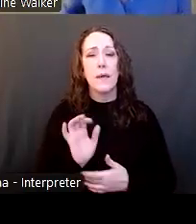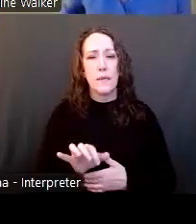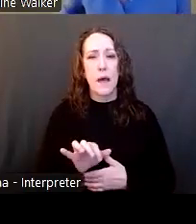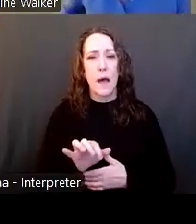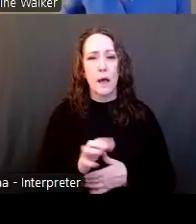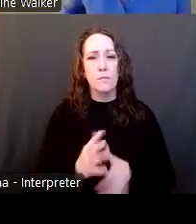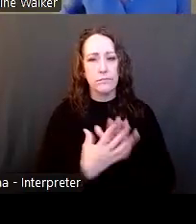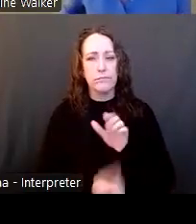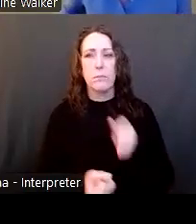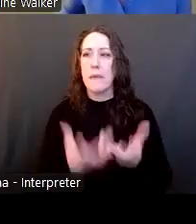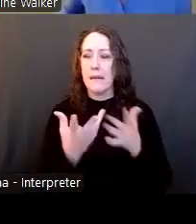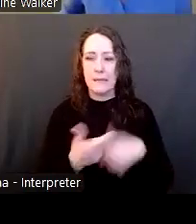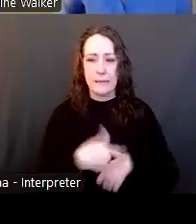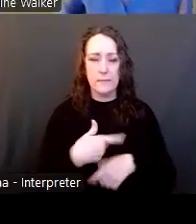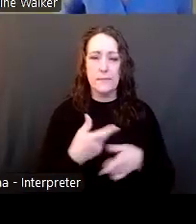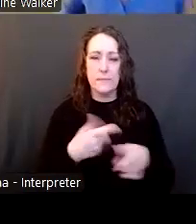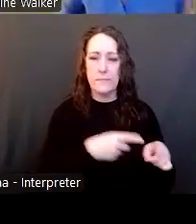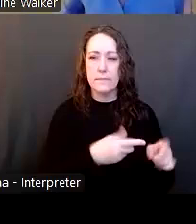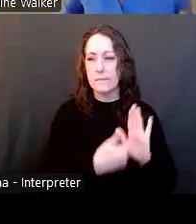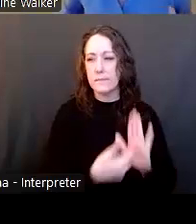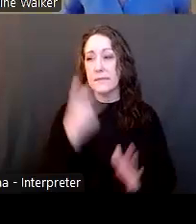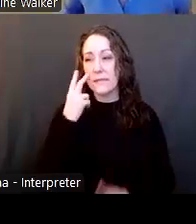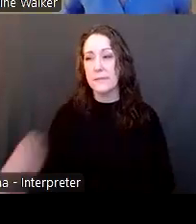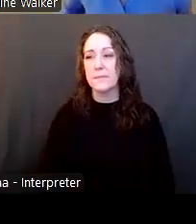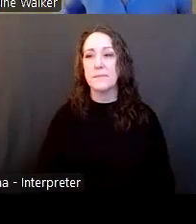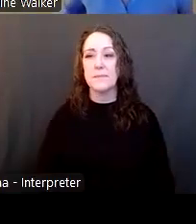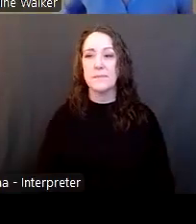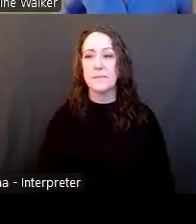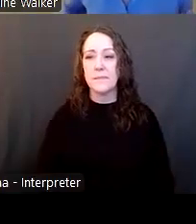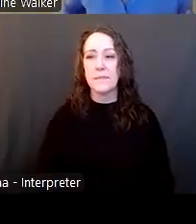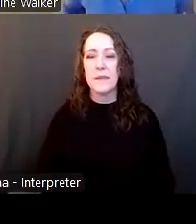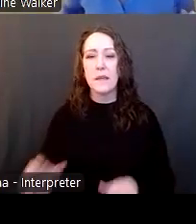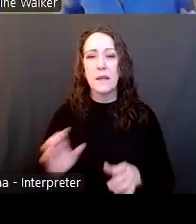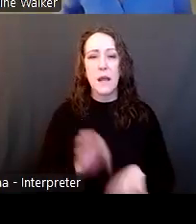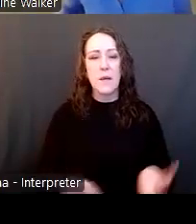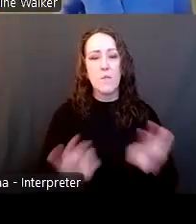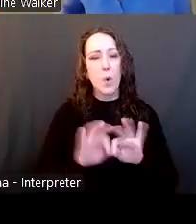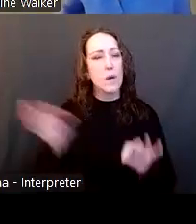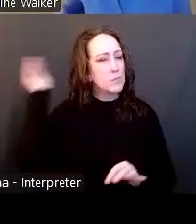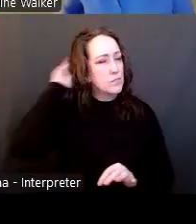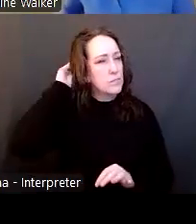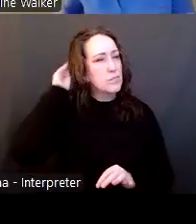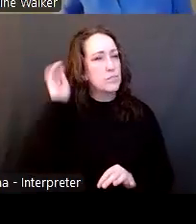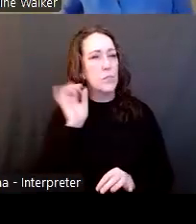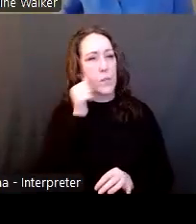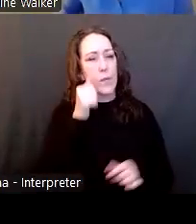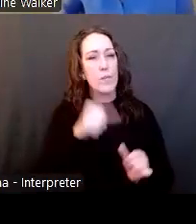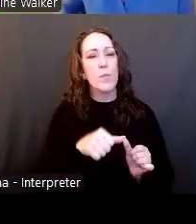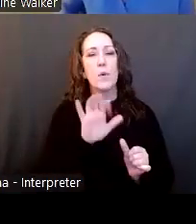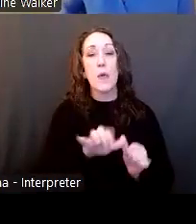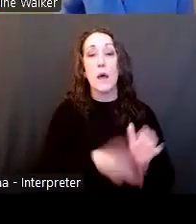many many times an important thing to keep in mind is that that developmental change